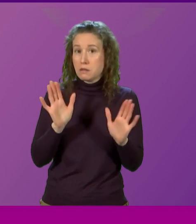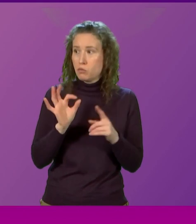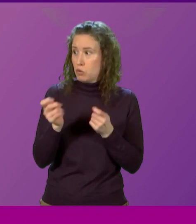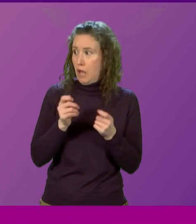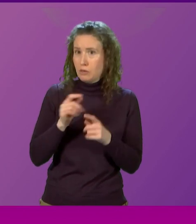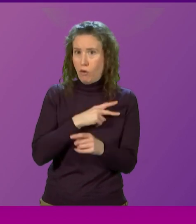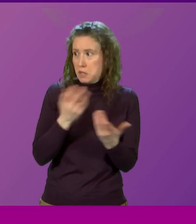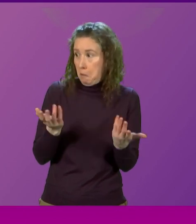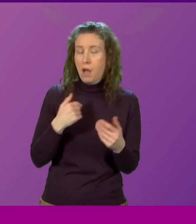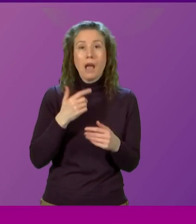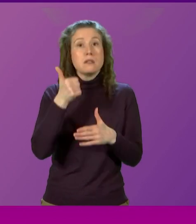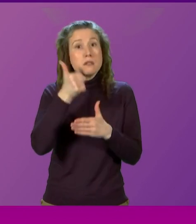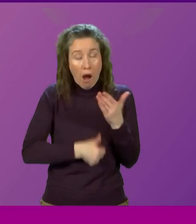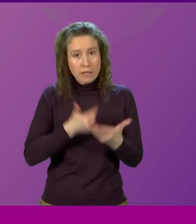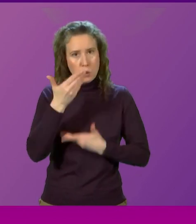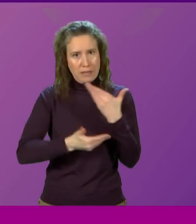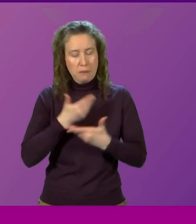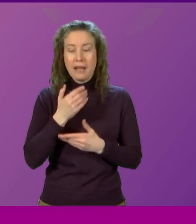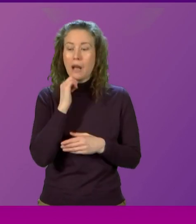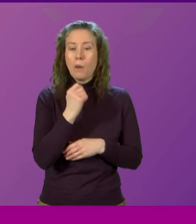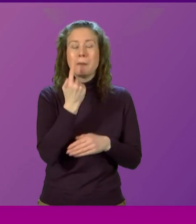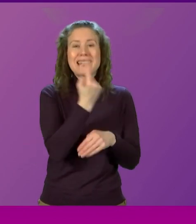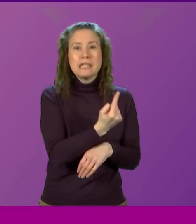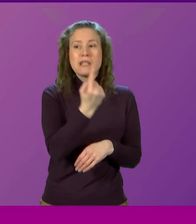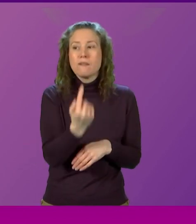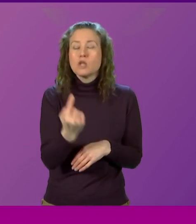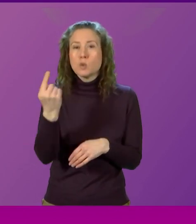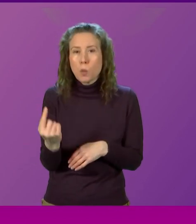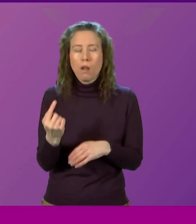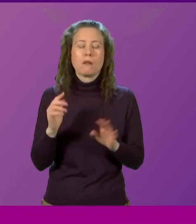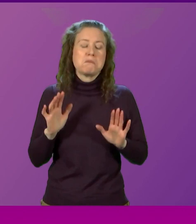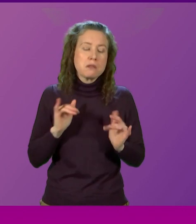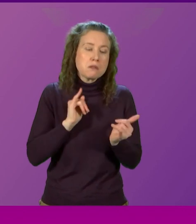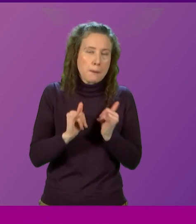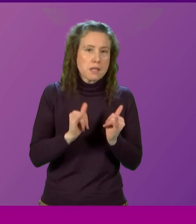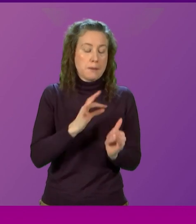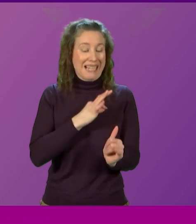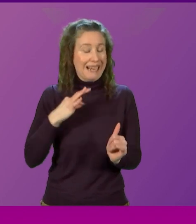I had started to say that there will be individual cases where, sometimes, clinical circumstances